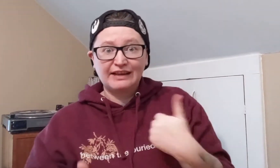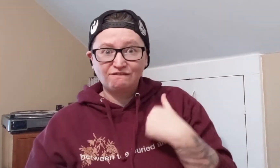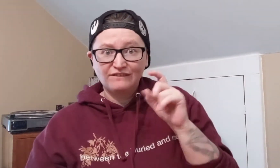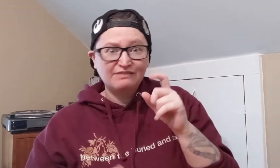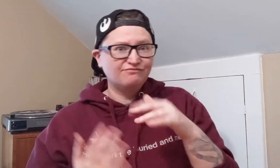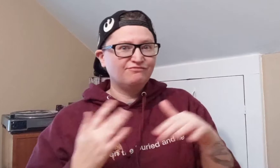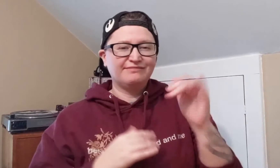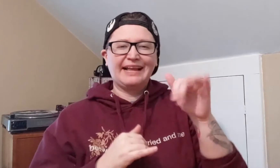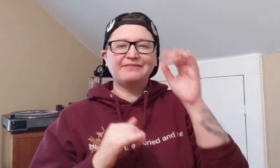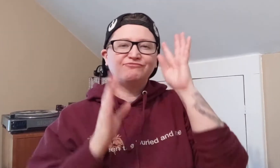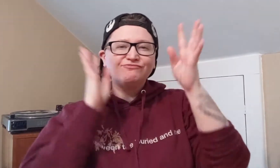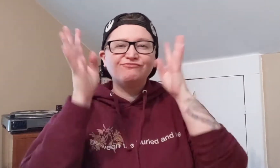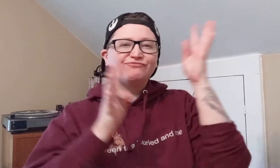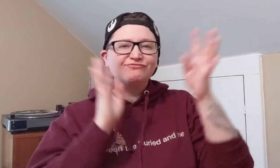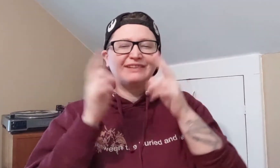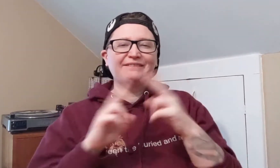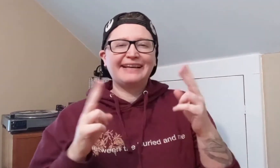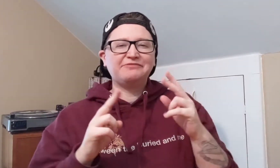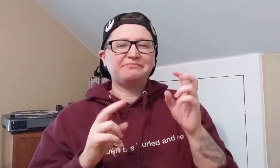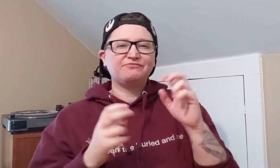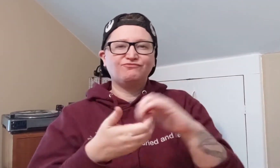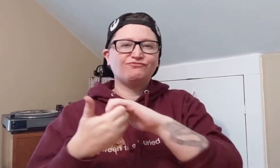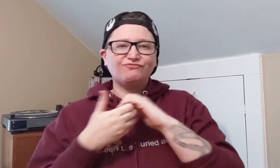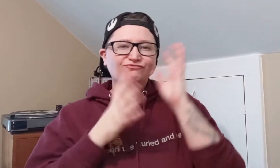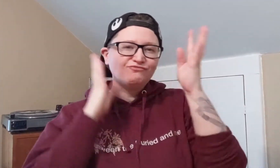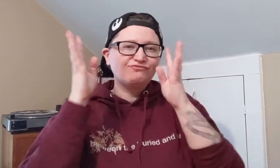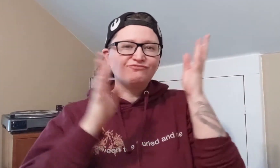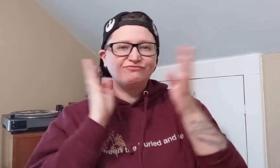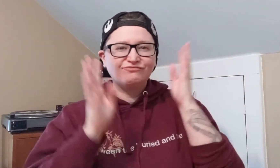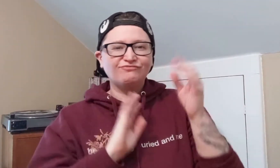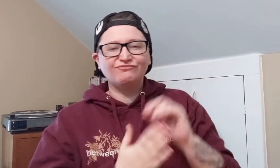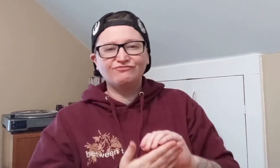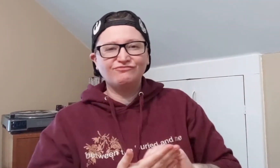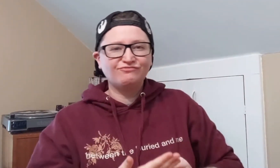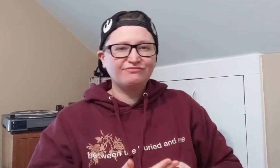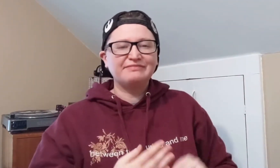survive what sort of vegetation do they have so a lot of different just being really creative